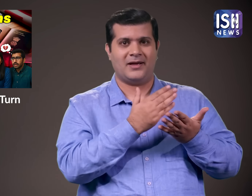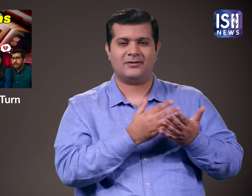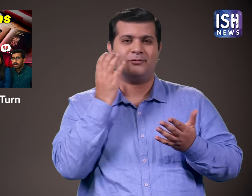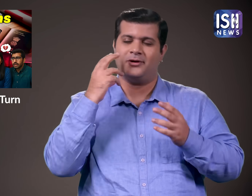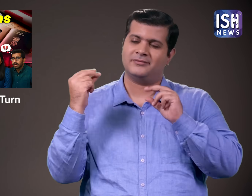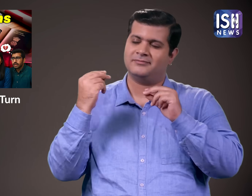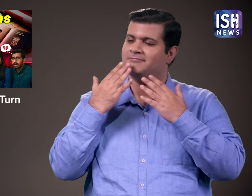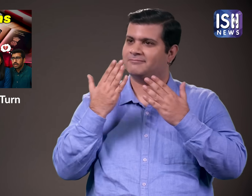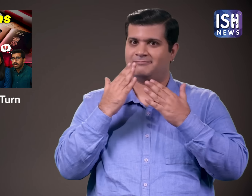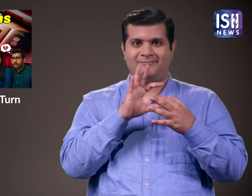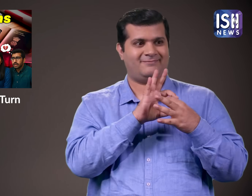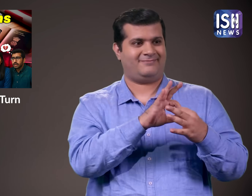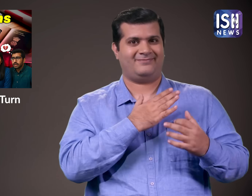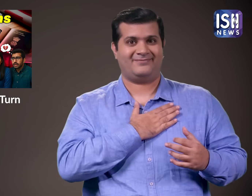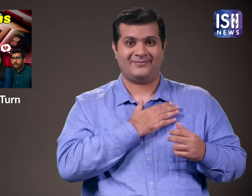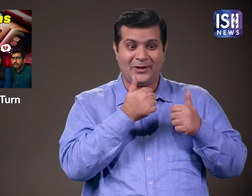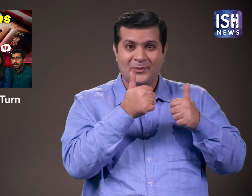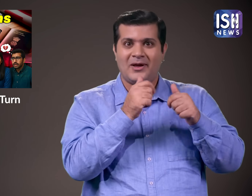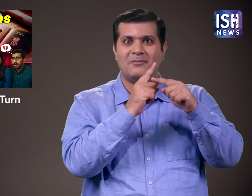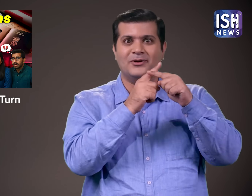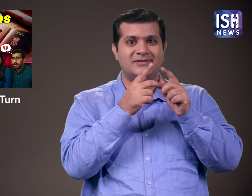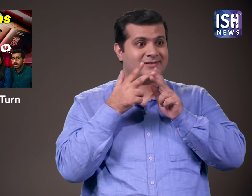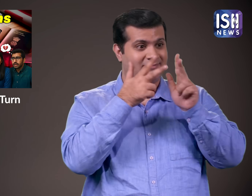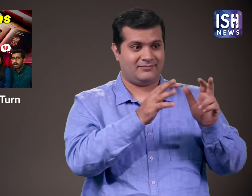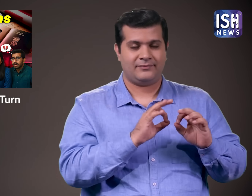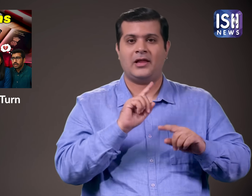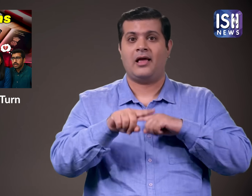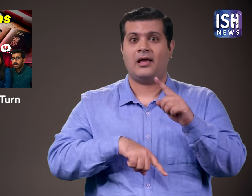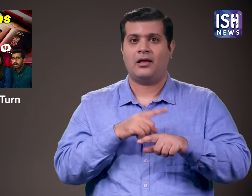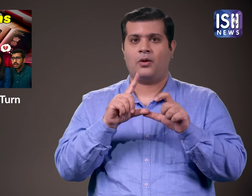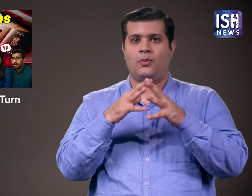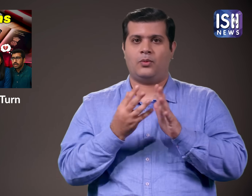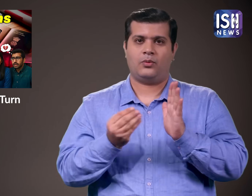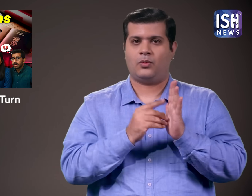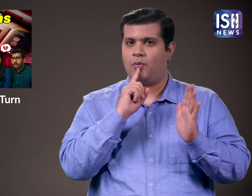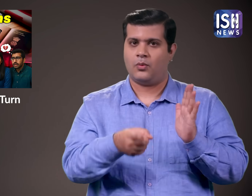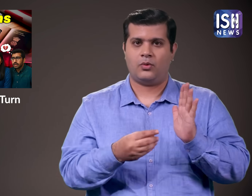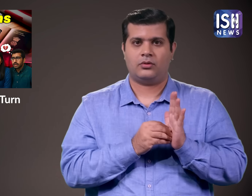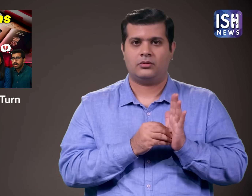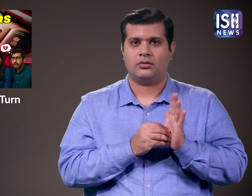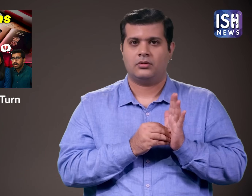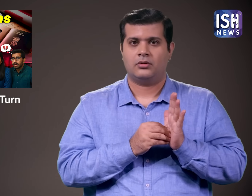It was appreciated by PM Modi. The very next day, he signed a new order.